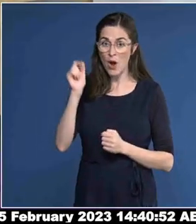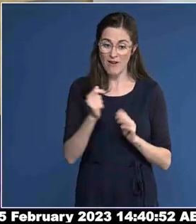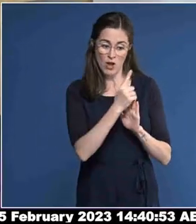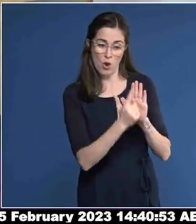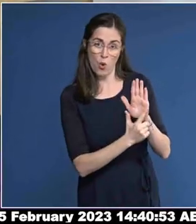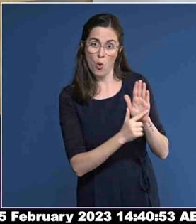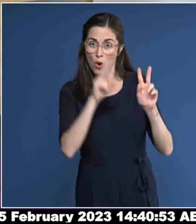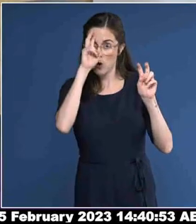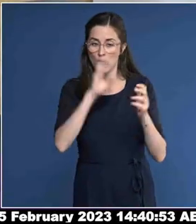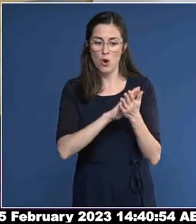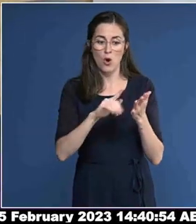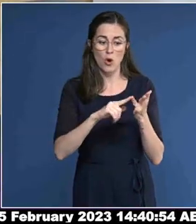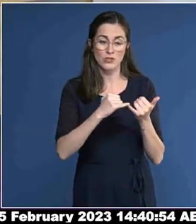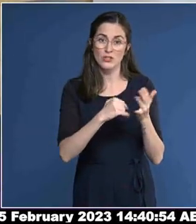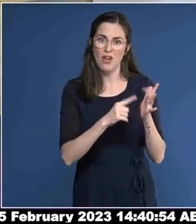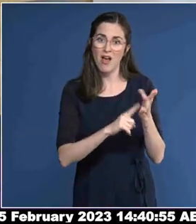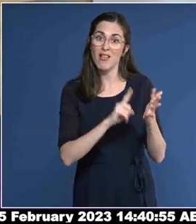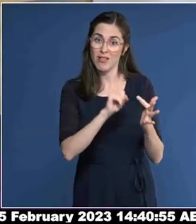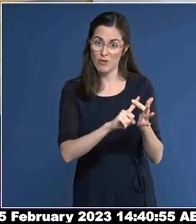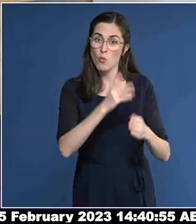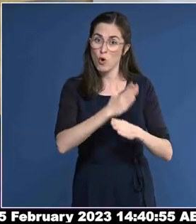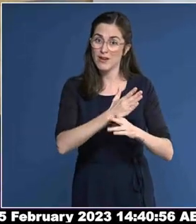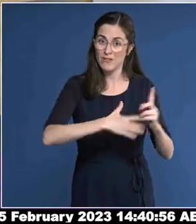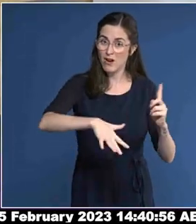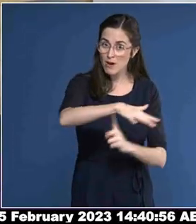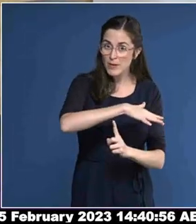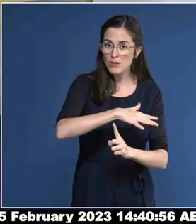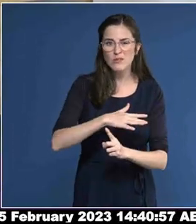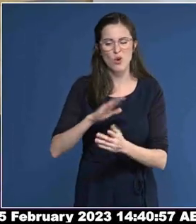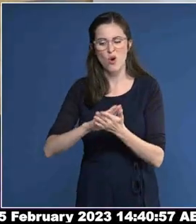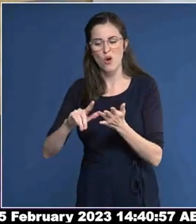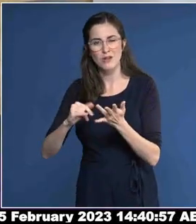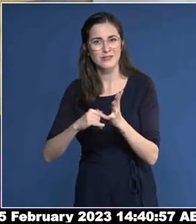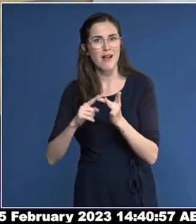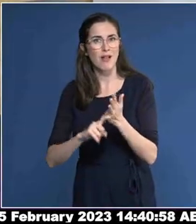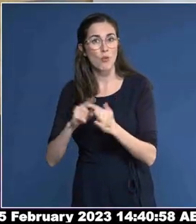workplaces. To what extent have the service providers - and I'm only asking you to speak